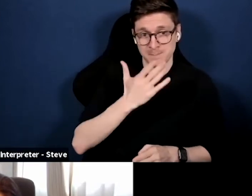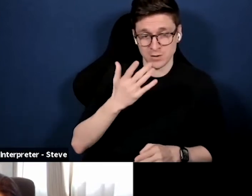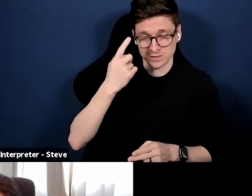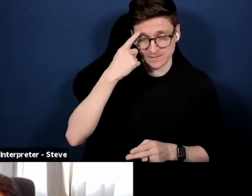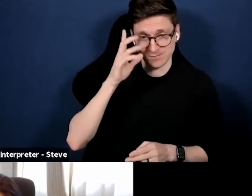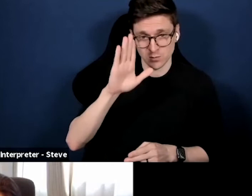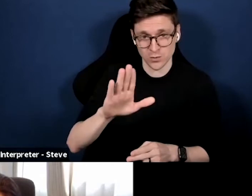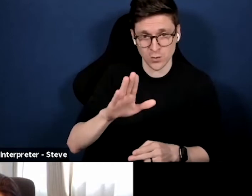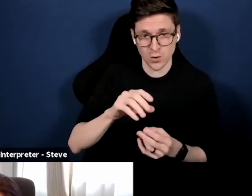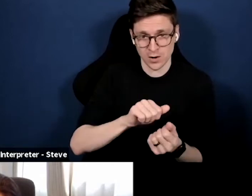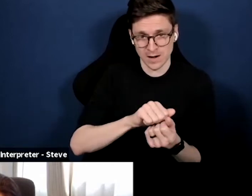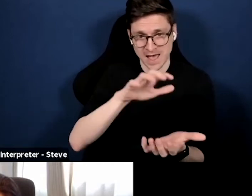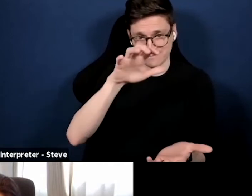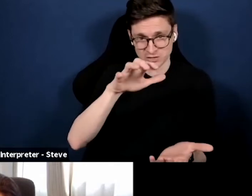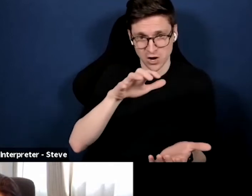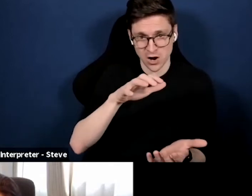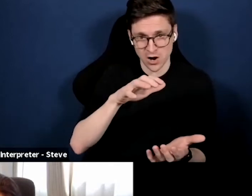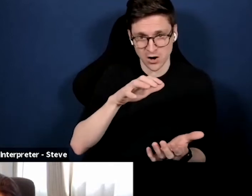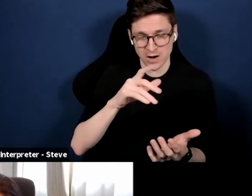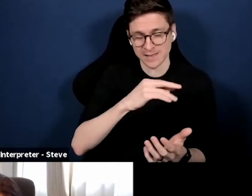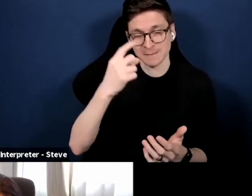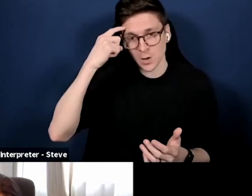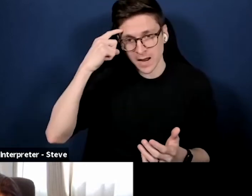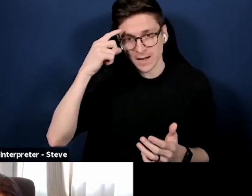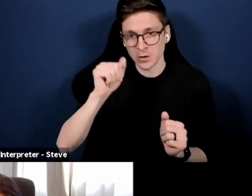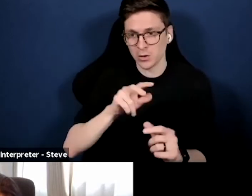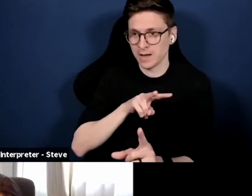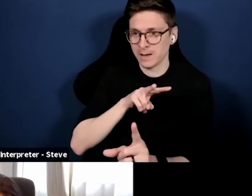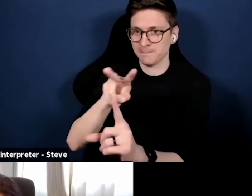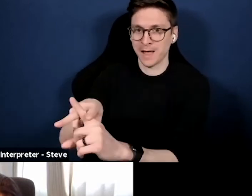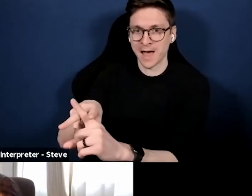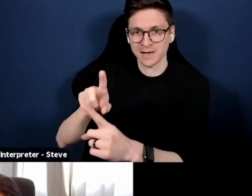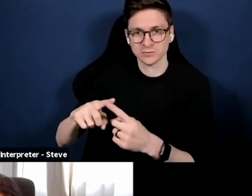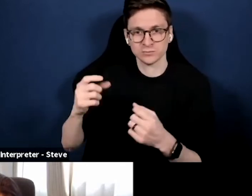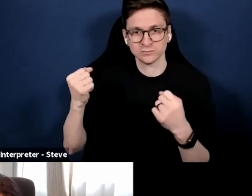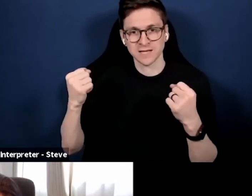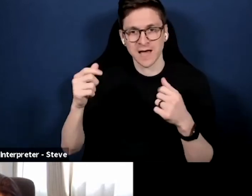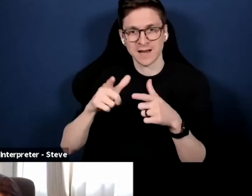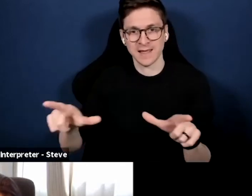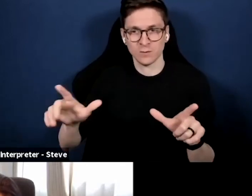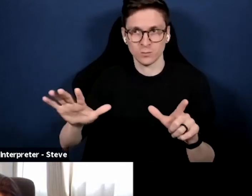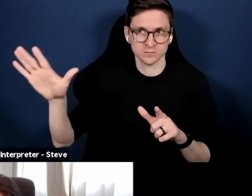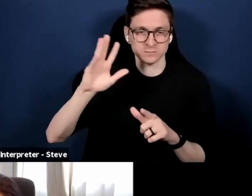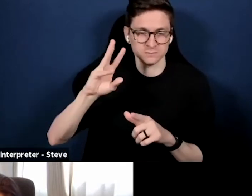applied to asl and other sign languages of the world but i'm also interested in not only the